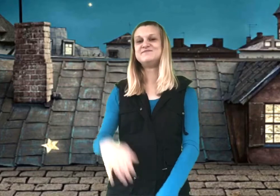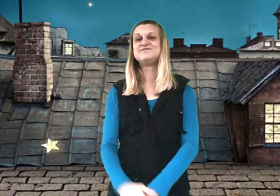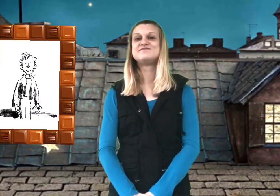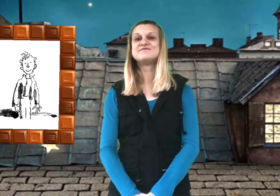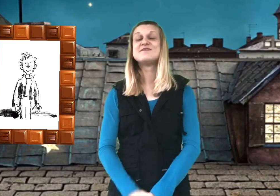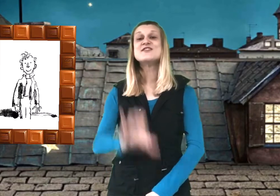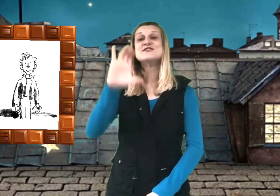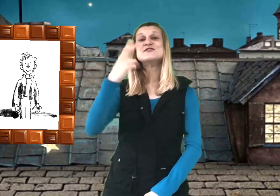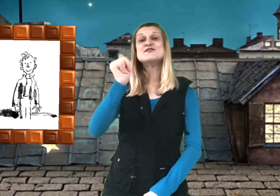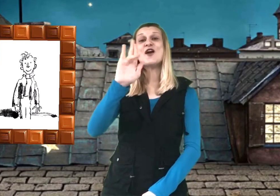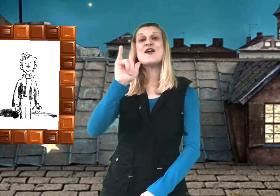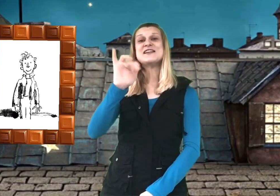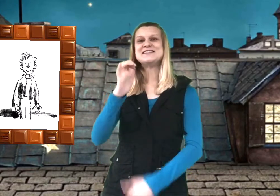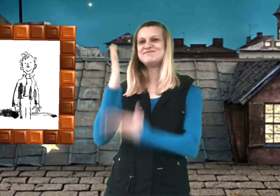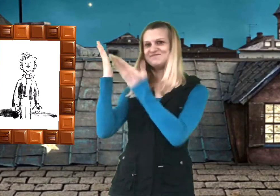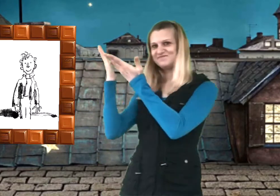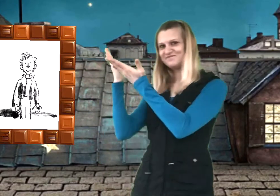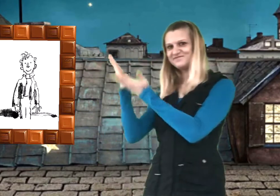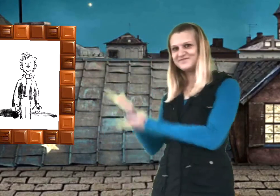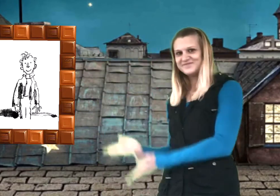This is Charlie.